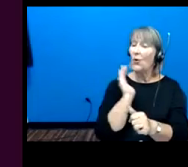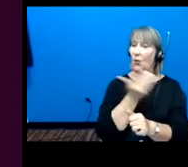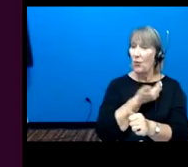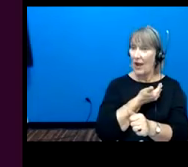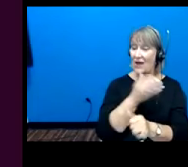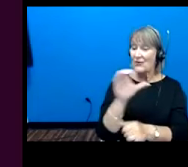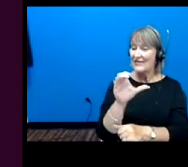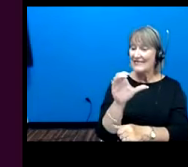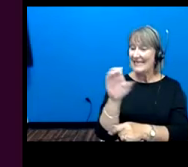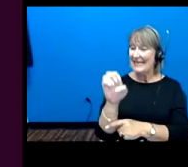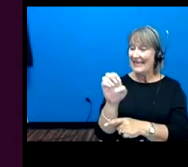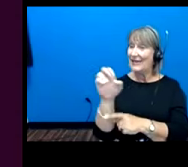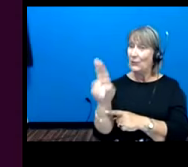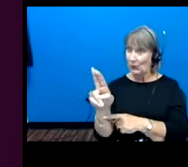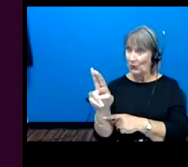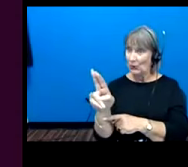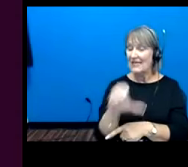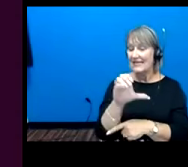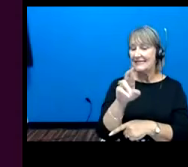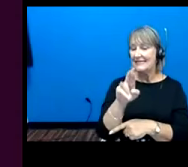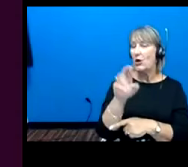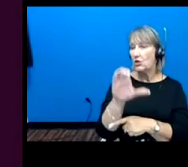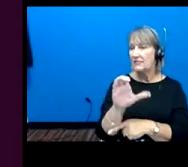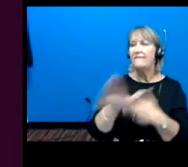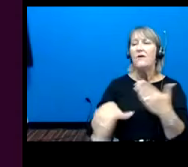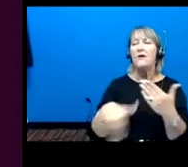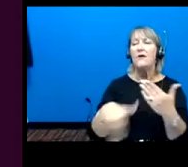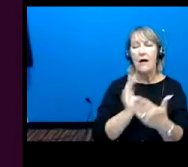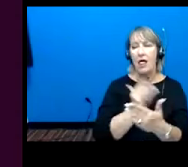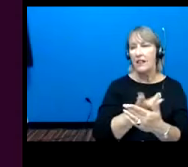CEUs and CRCs for all of our webinars moving forward.